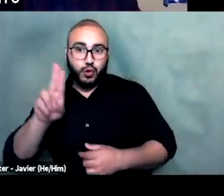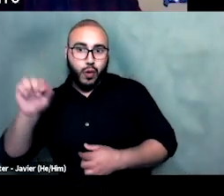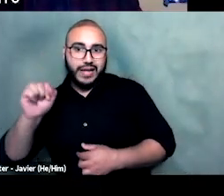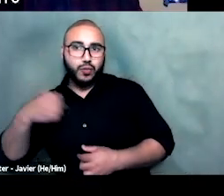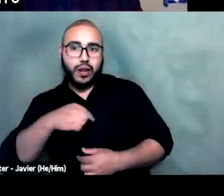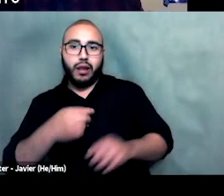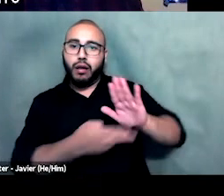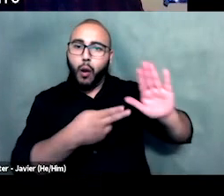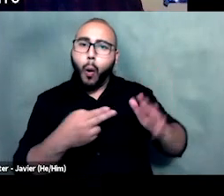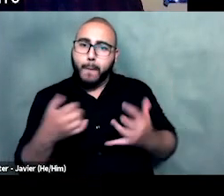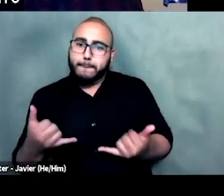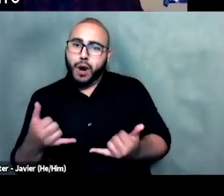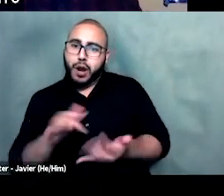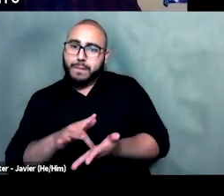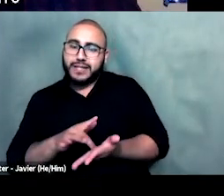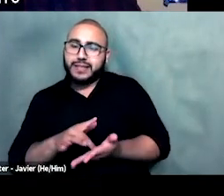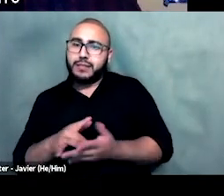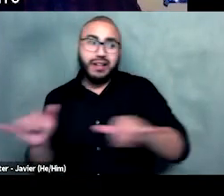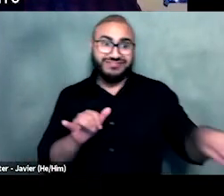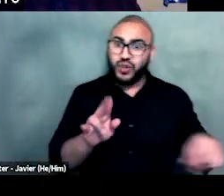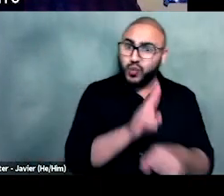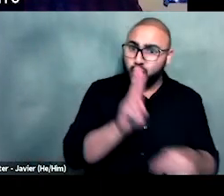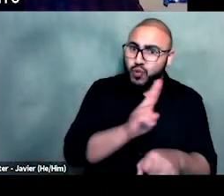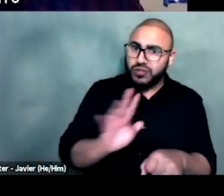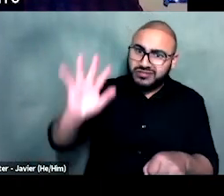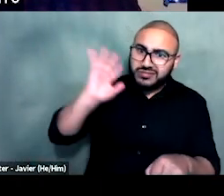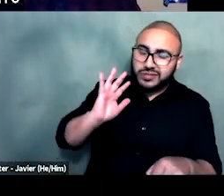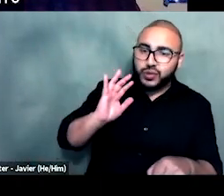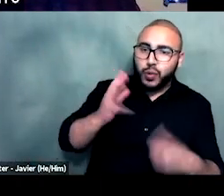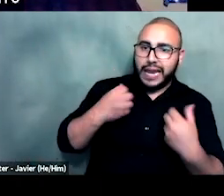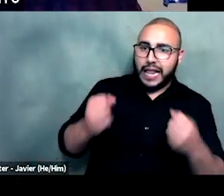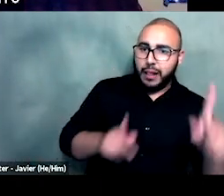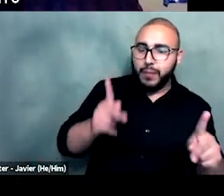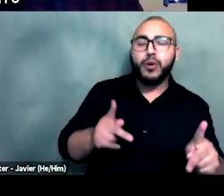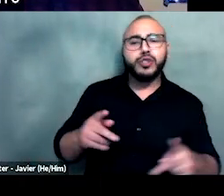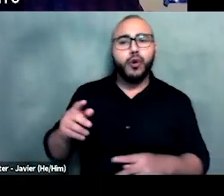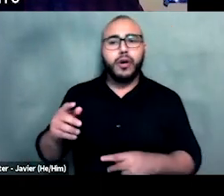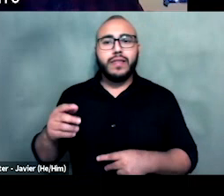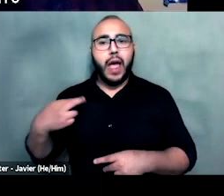this symbiotic relationship between science and spirituality that Native Americans, I